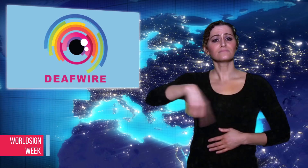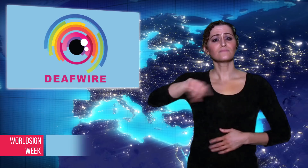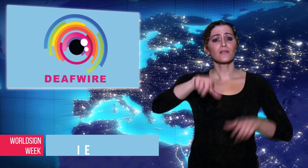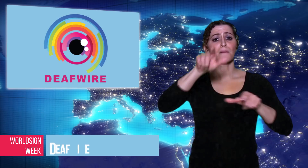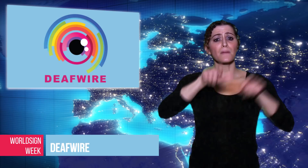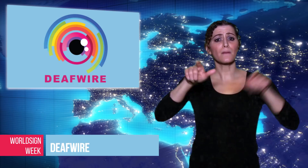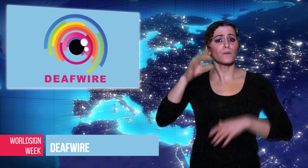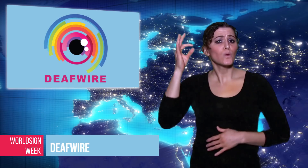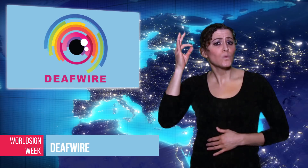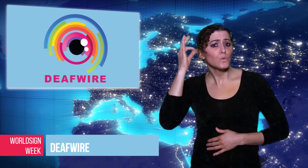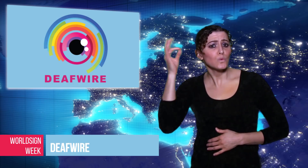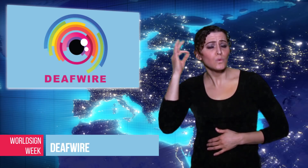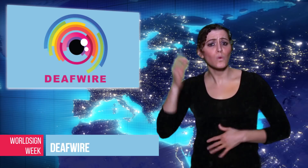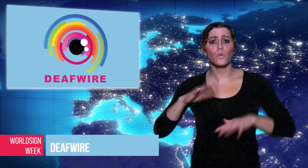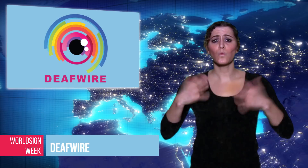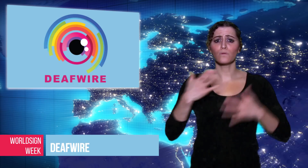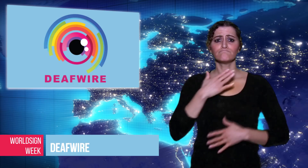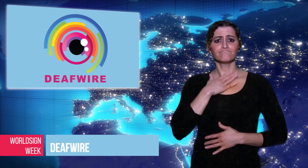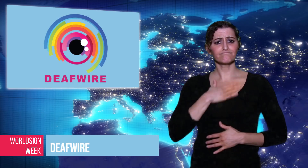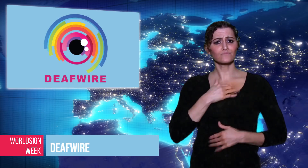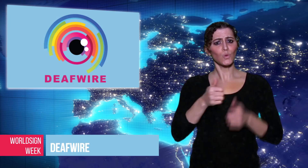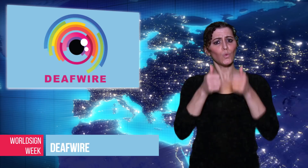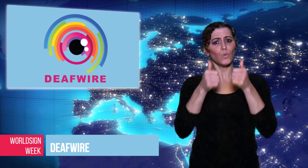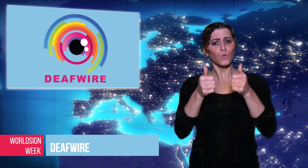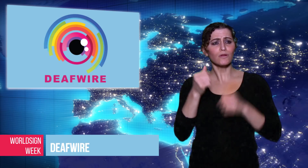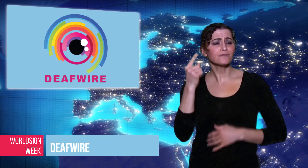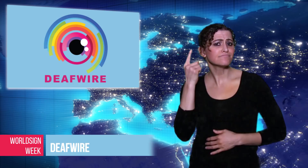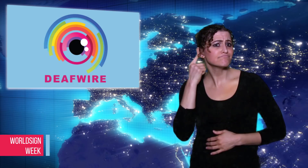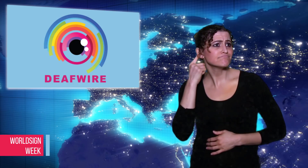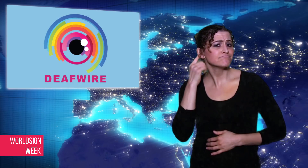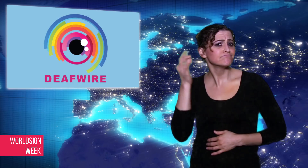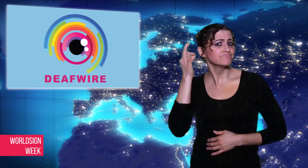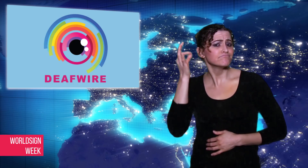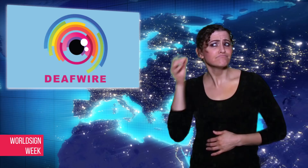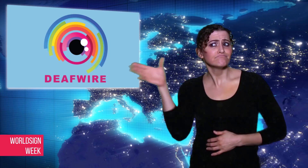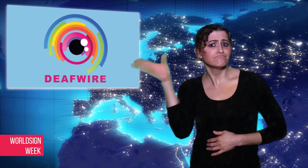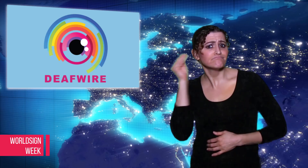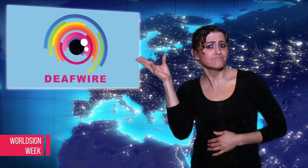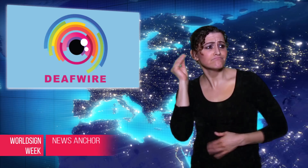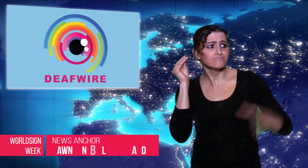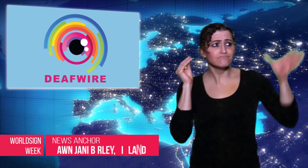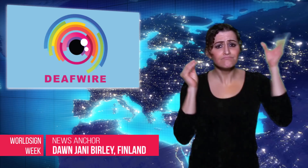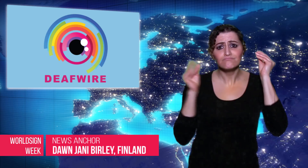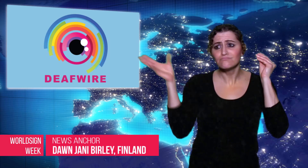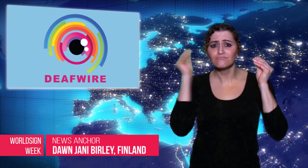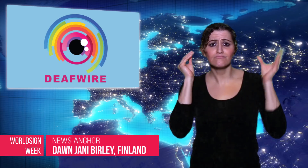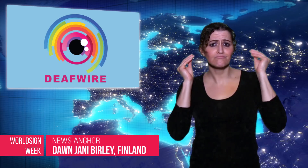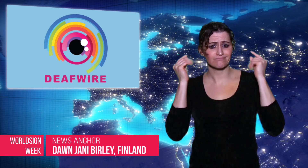Dawn: Carrots are good for your vision,